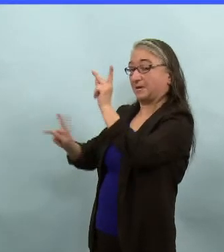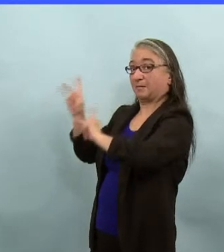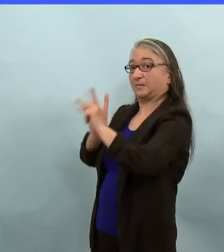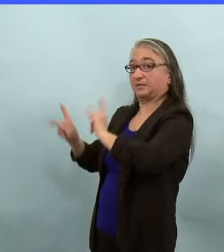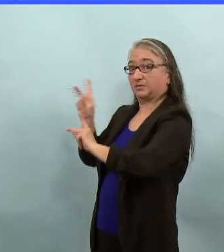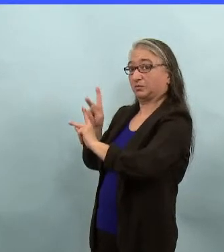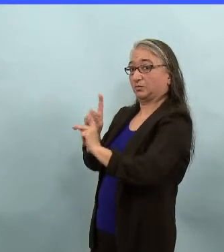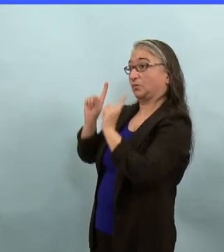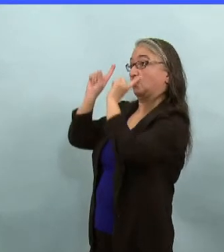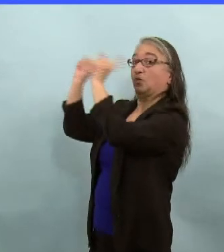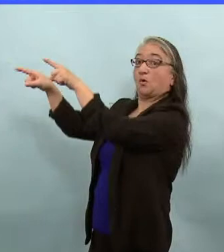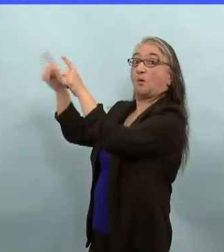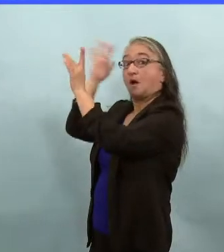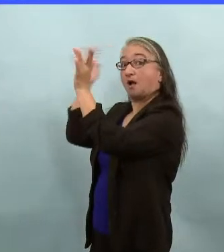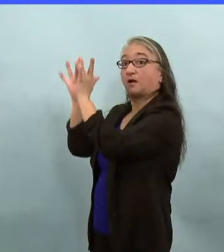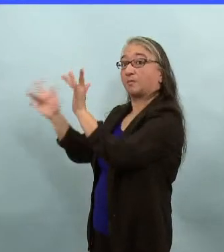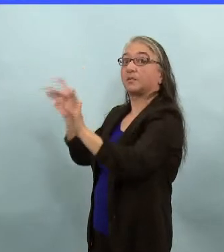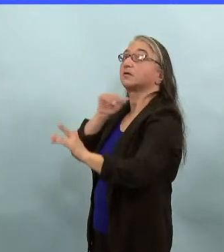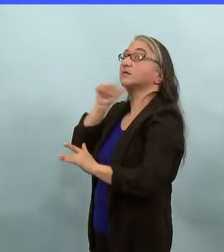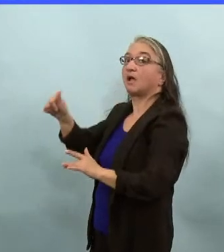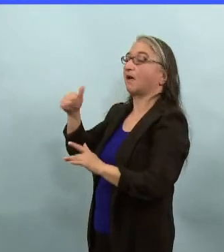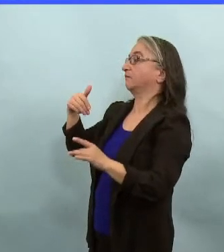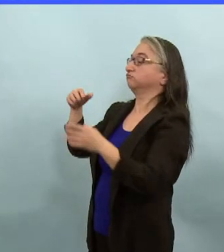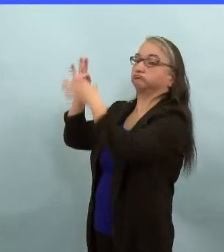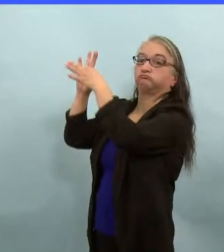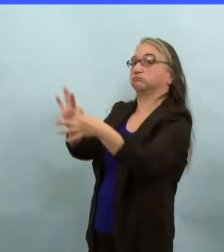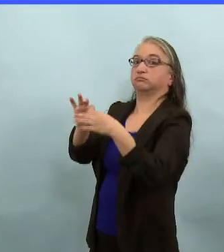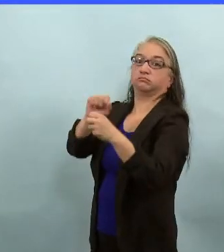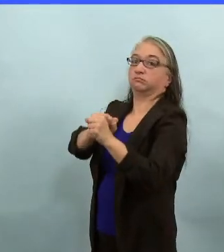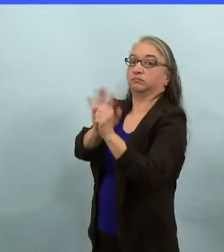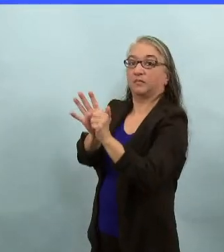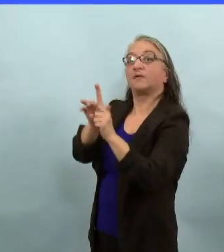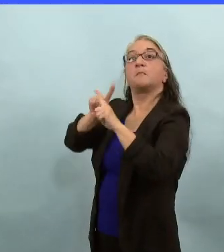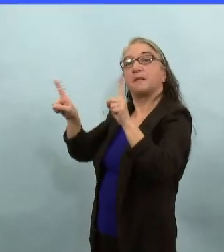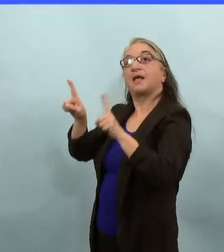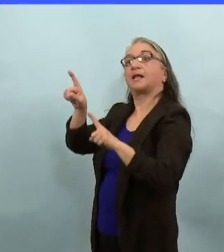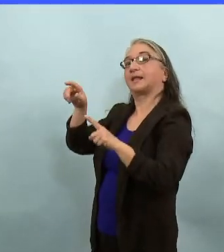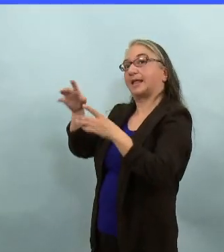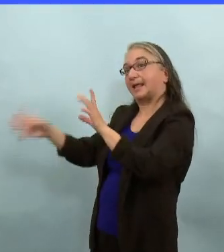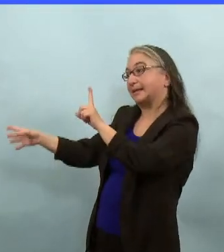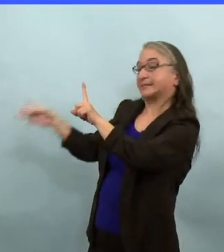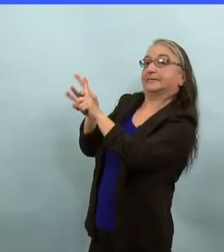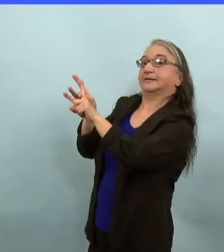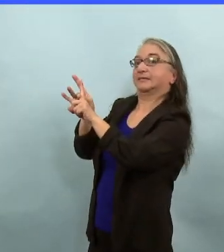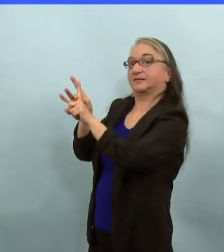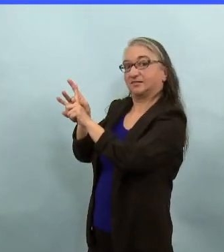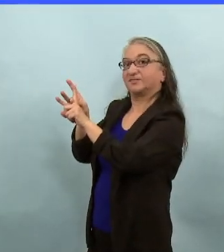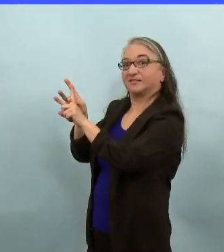added to the dashboard so work is being done to do that at the present time i mean first is right now